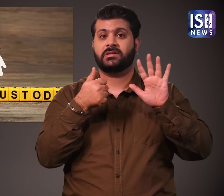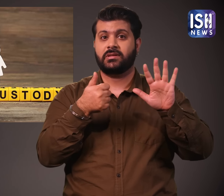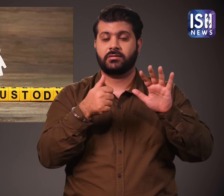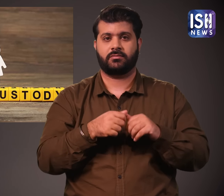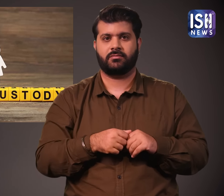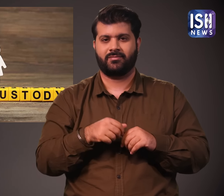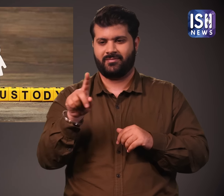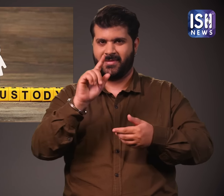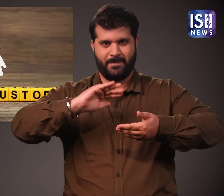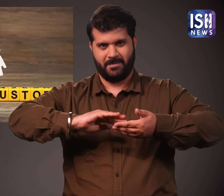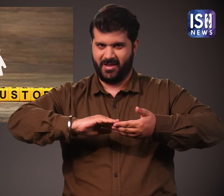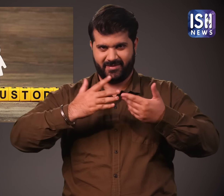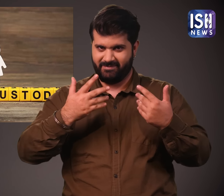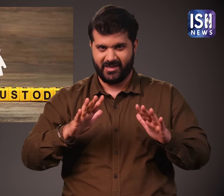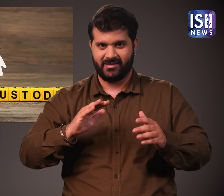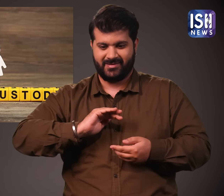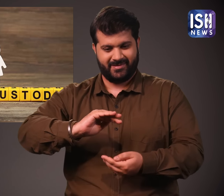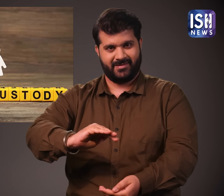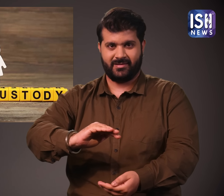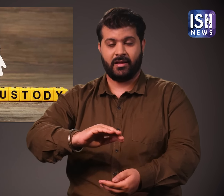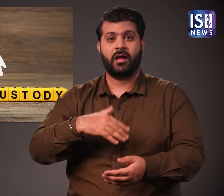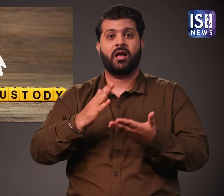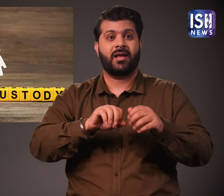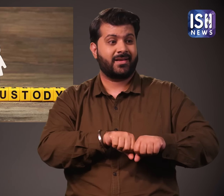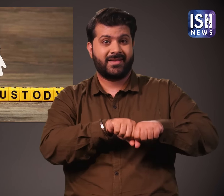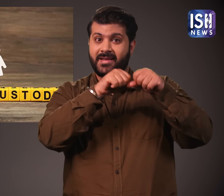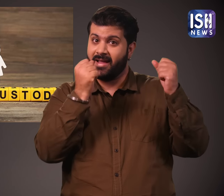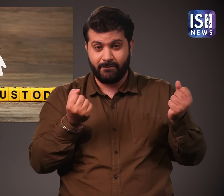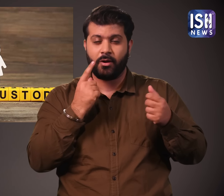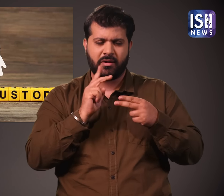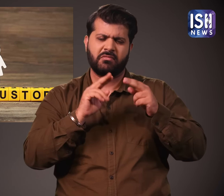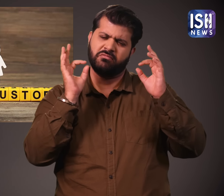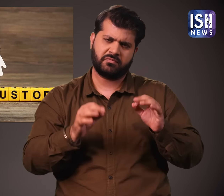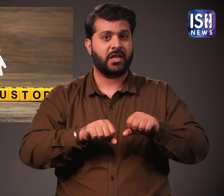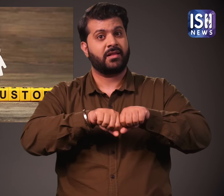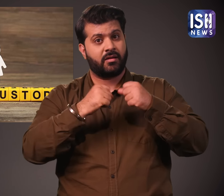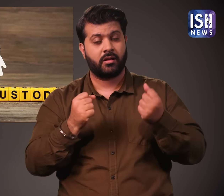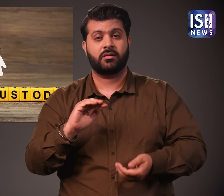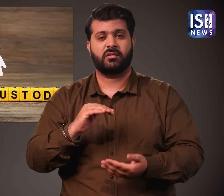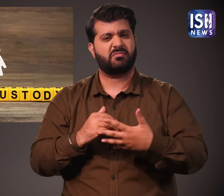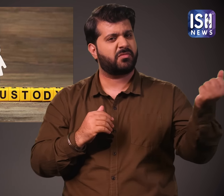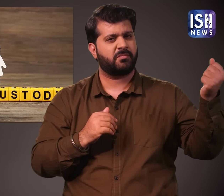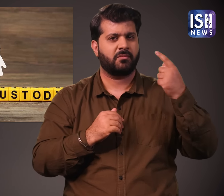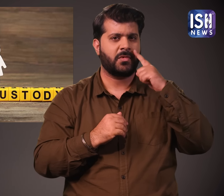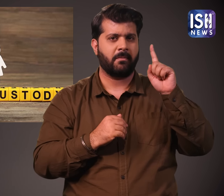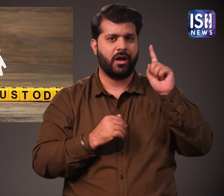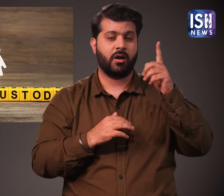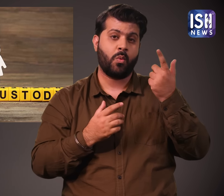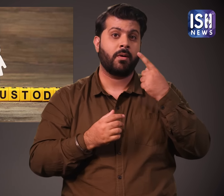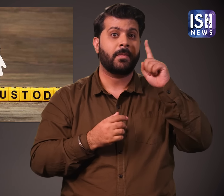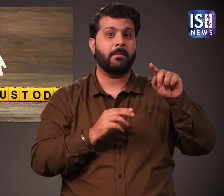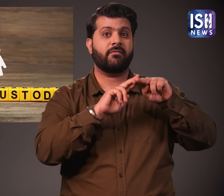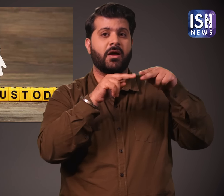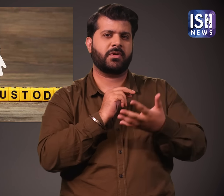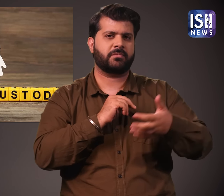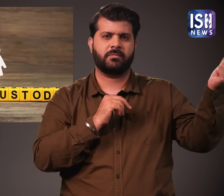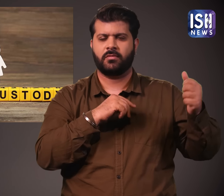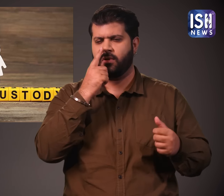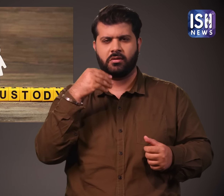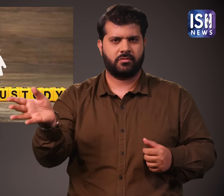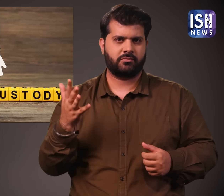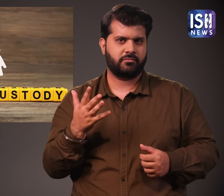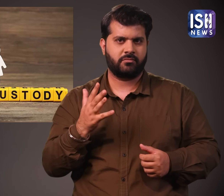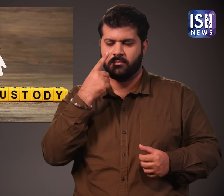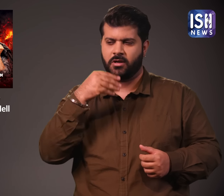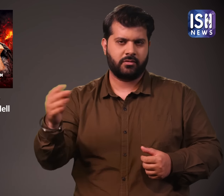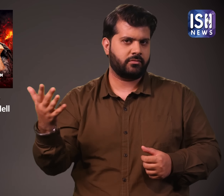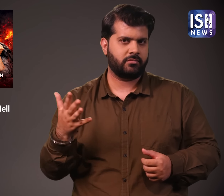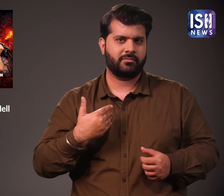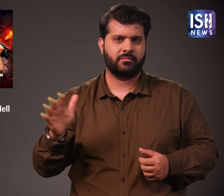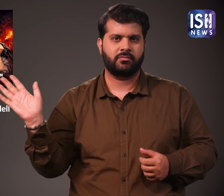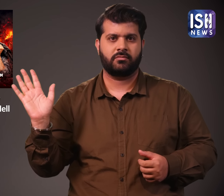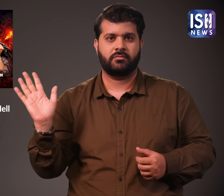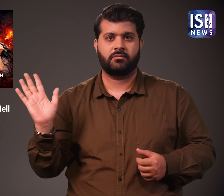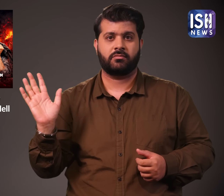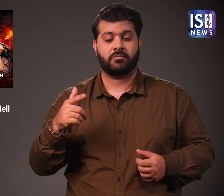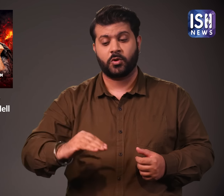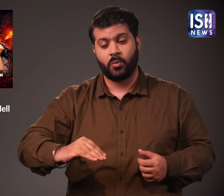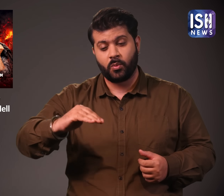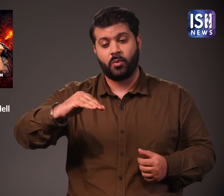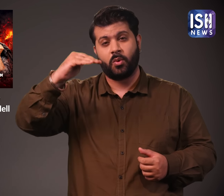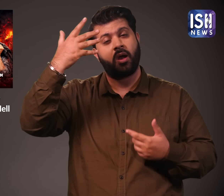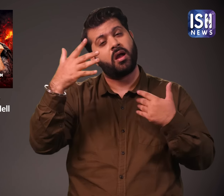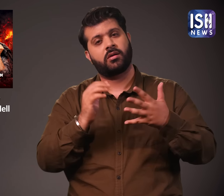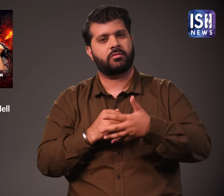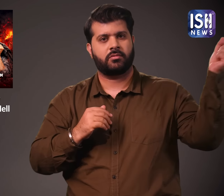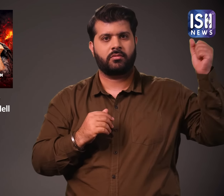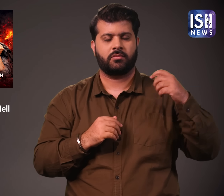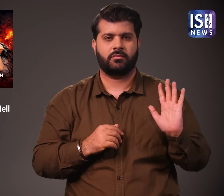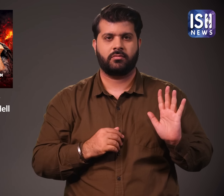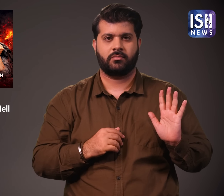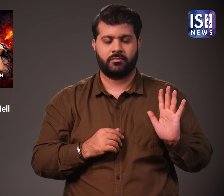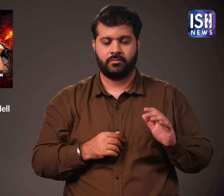6. After divorce, children custody often goes to the father or his family, especially when children grow older, not to the mother.